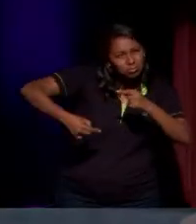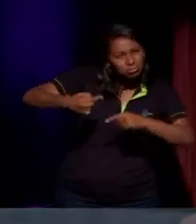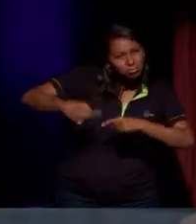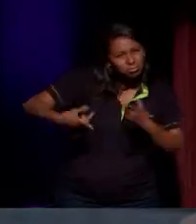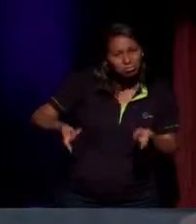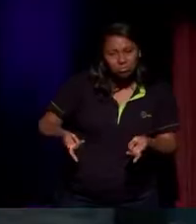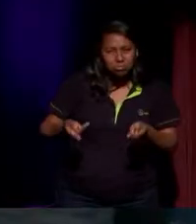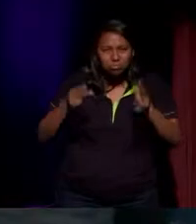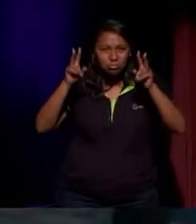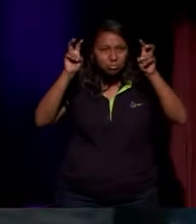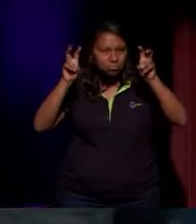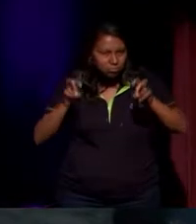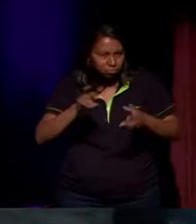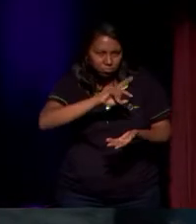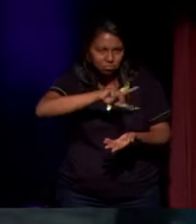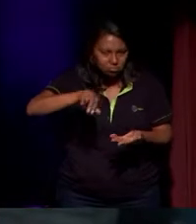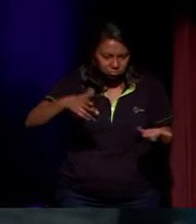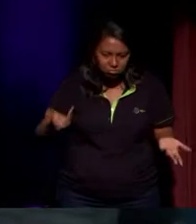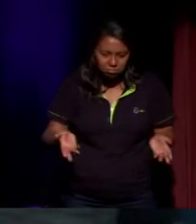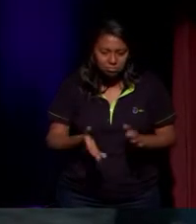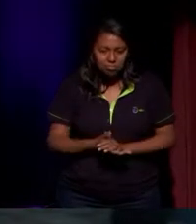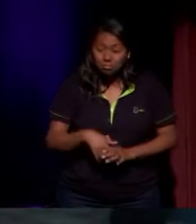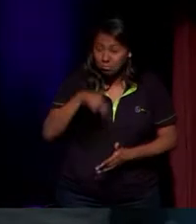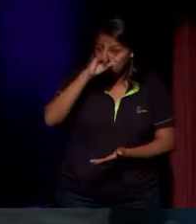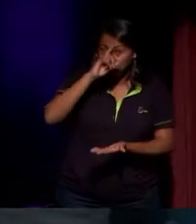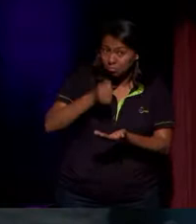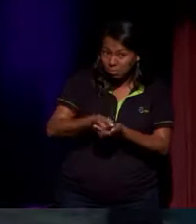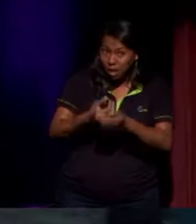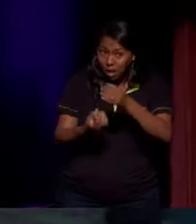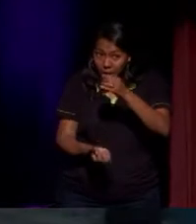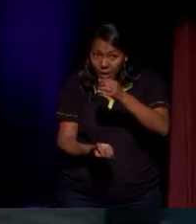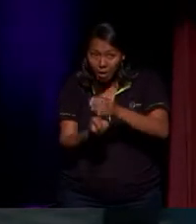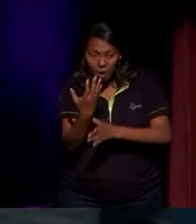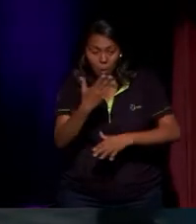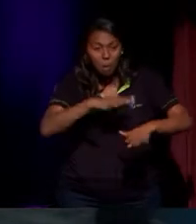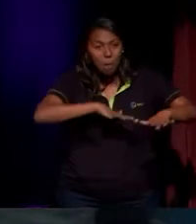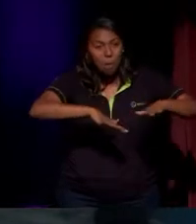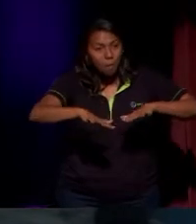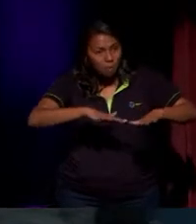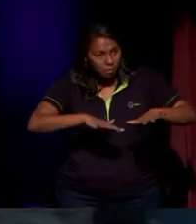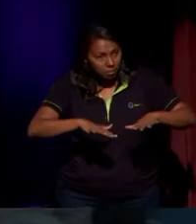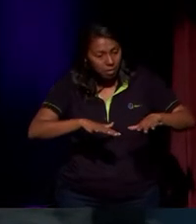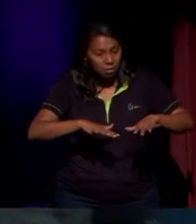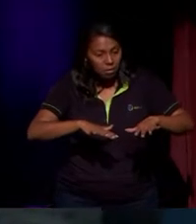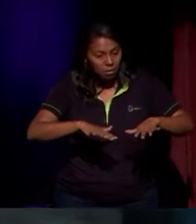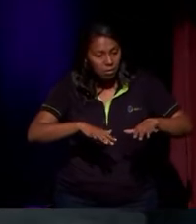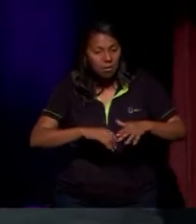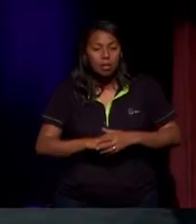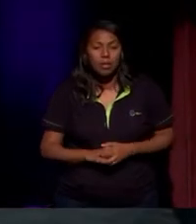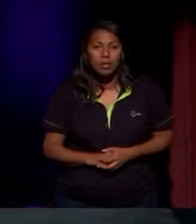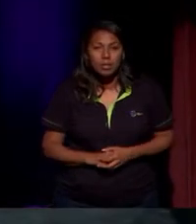put these issues and decided to create, this movement, is not registered